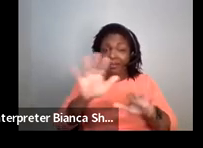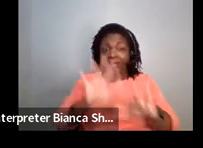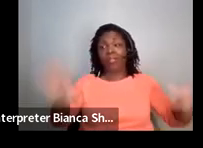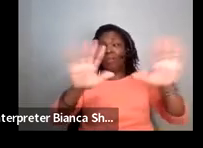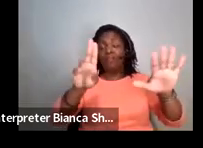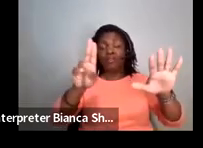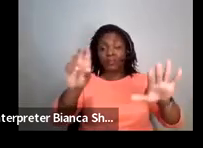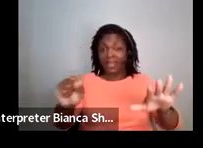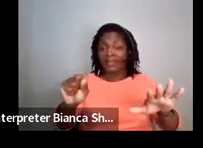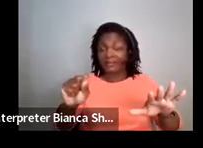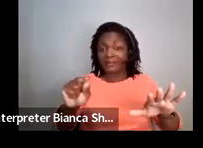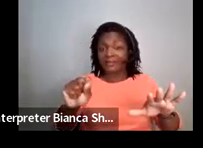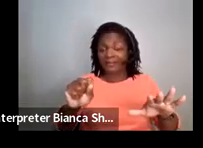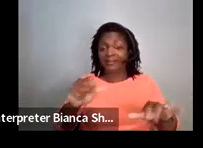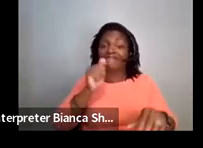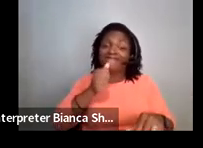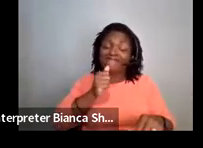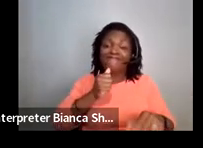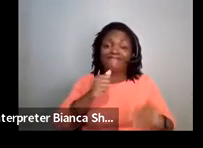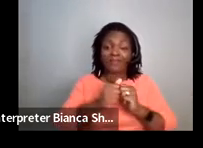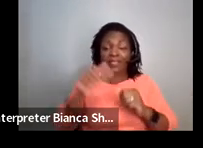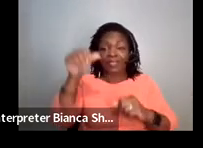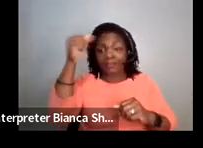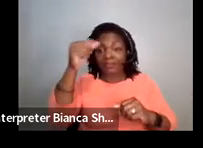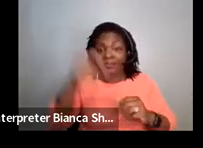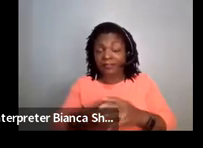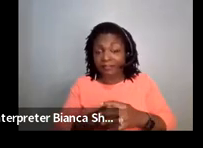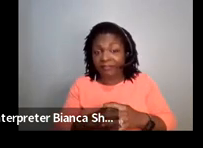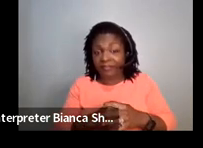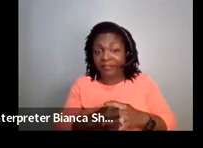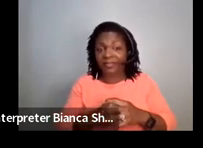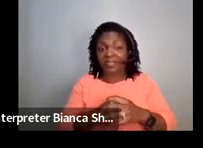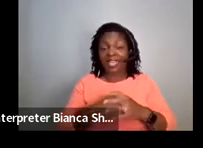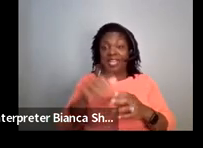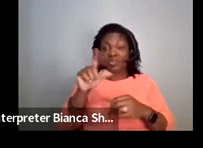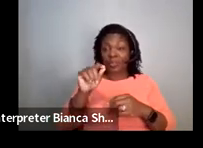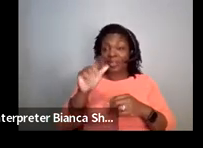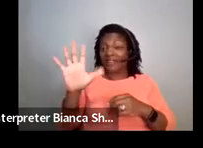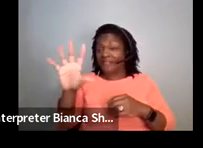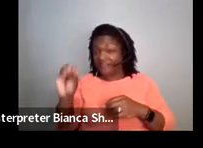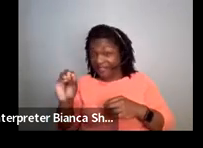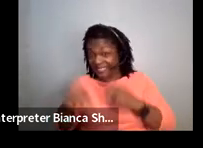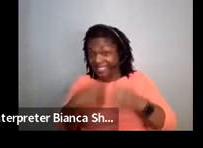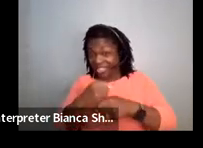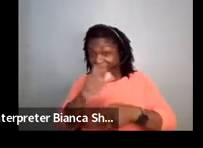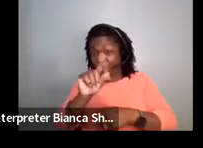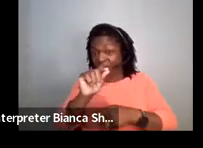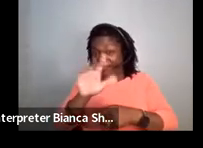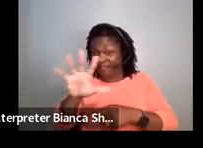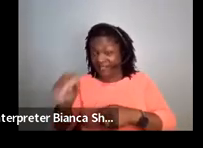This number is projected to be nearly 13 million. 13 million.